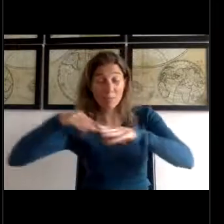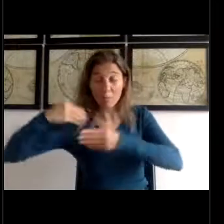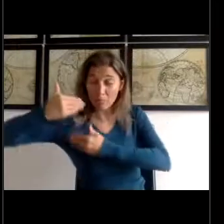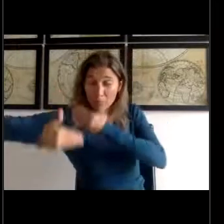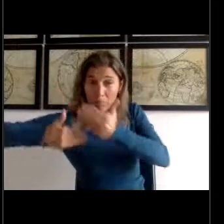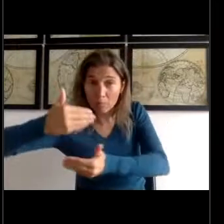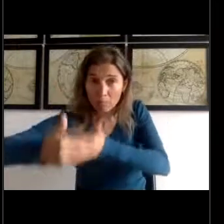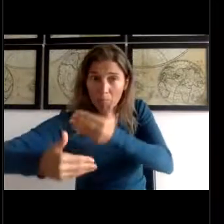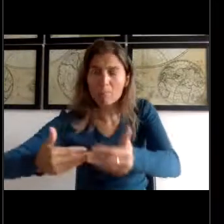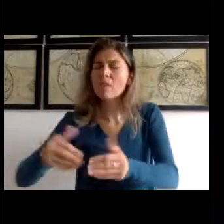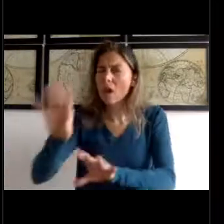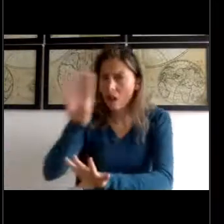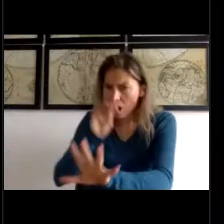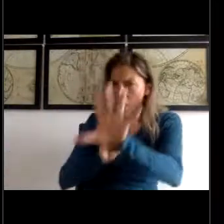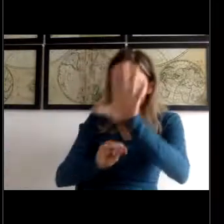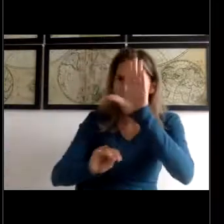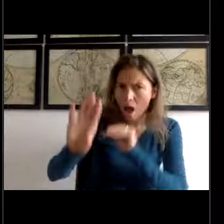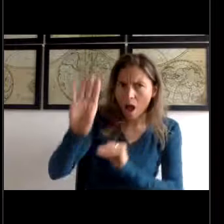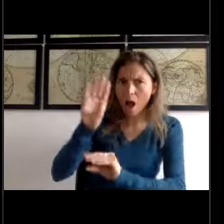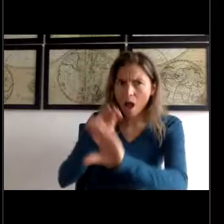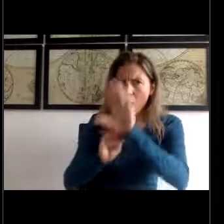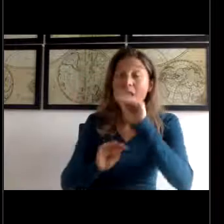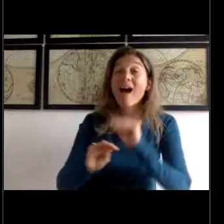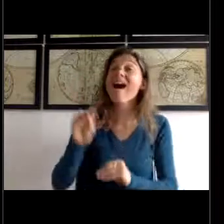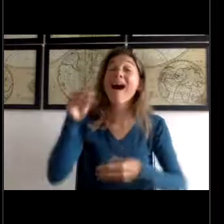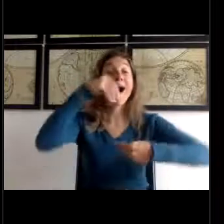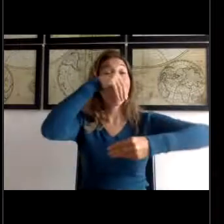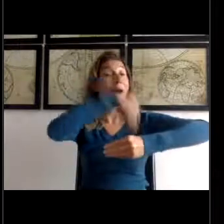And it's more than a skills experience, it's a life experience.